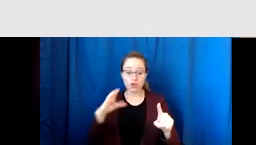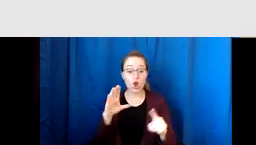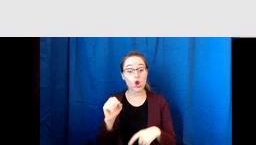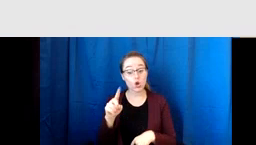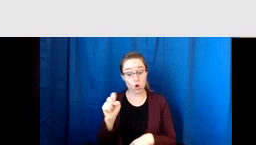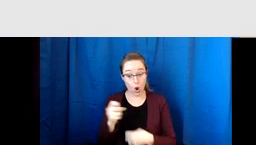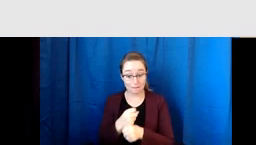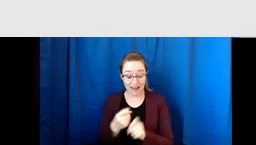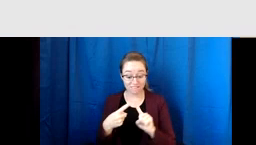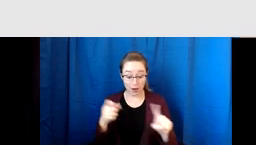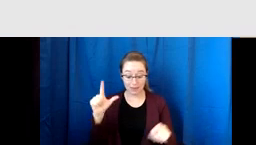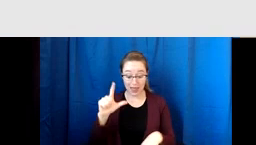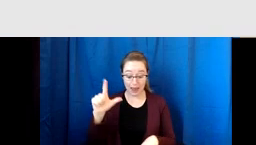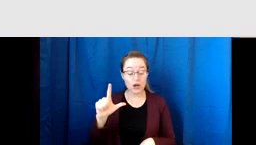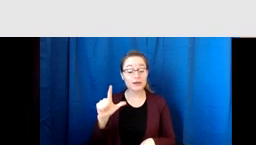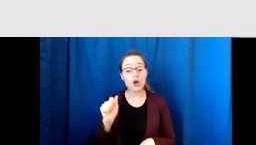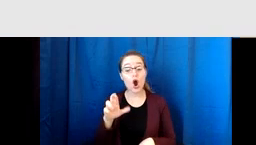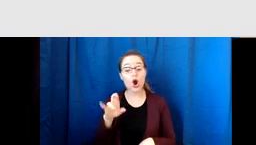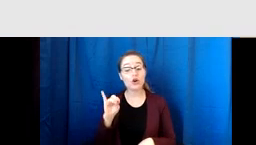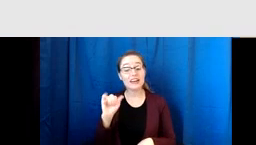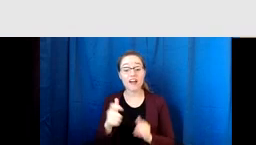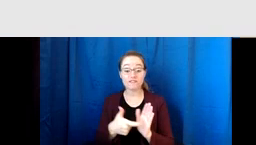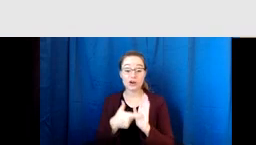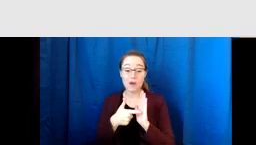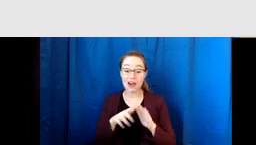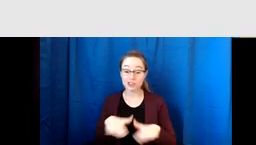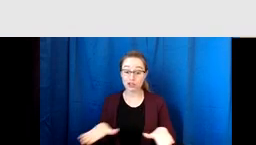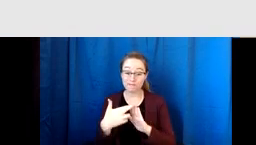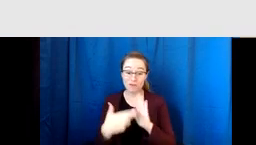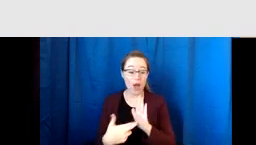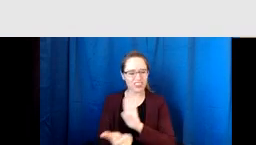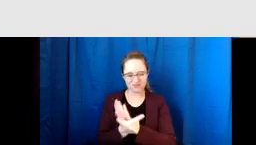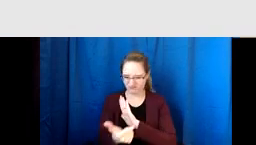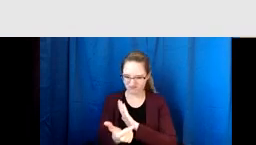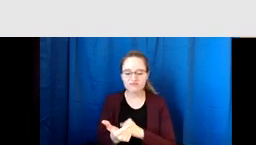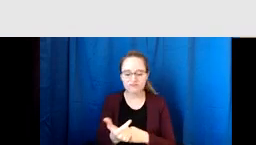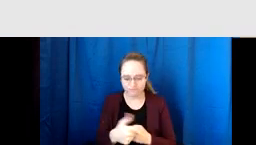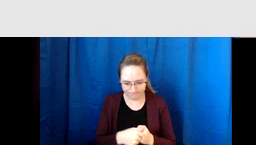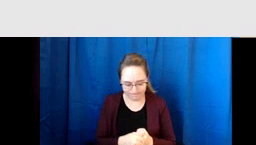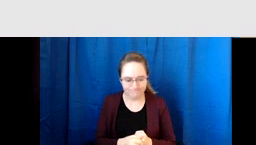violates the aria required children rule discussed earlier for a different situation.